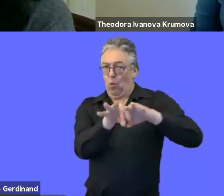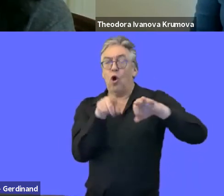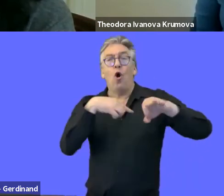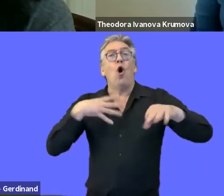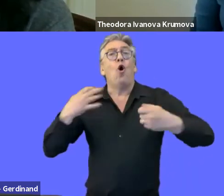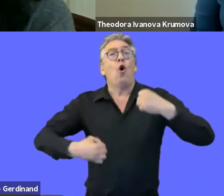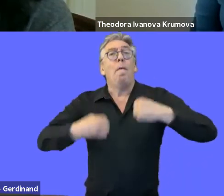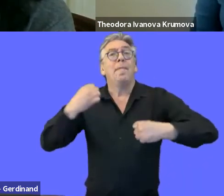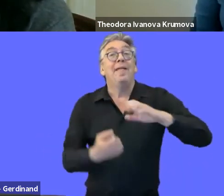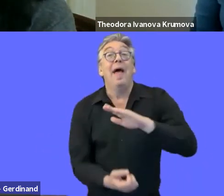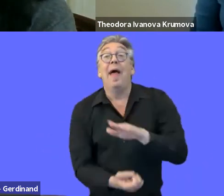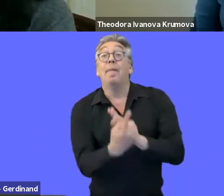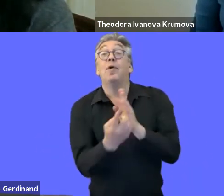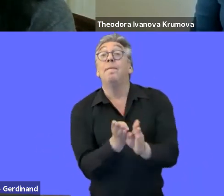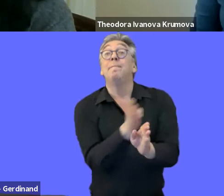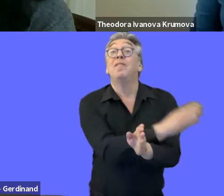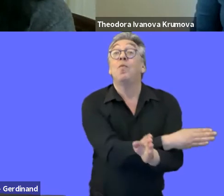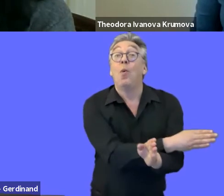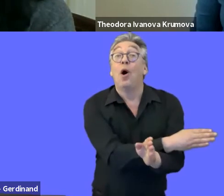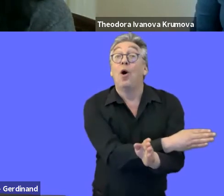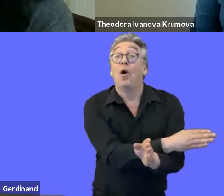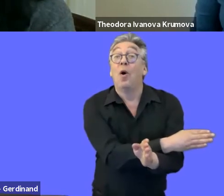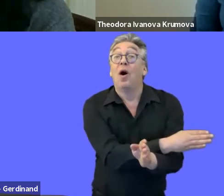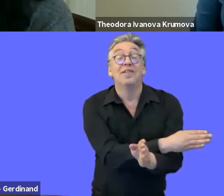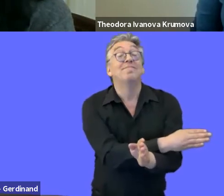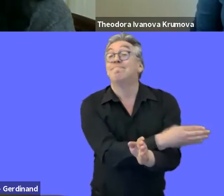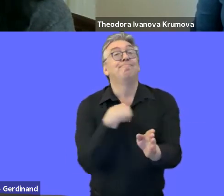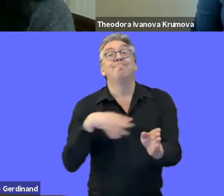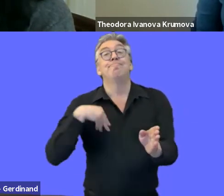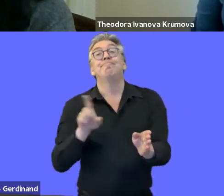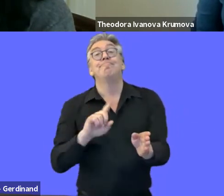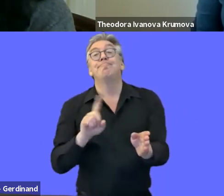Usually, the state party will argue if the violation has occurred